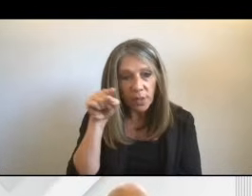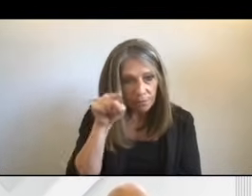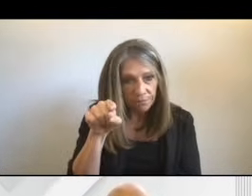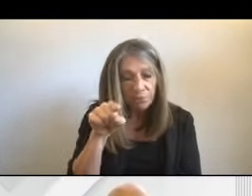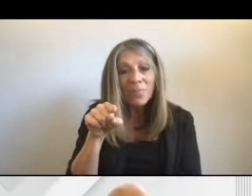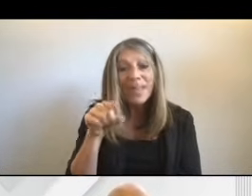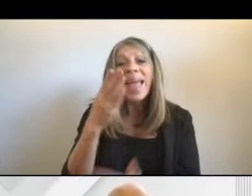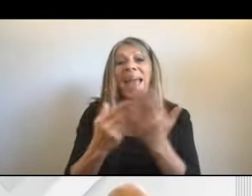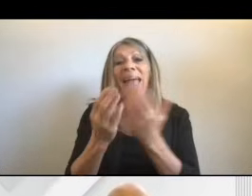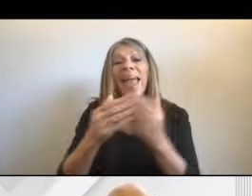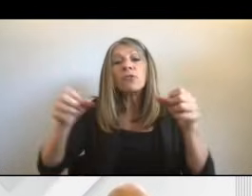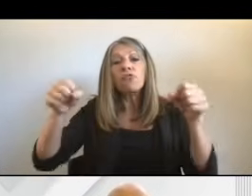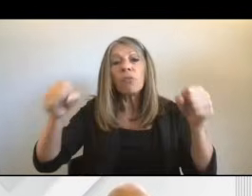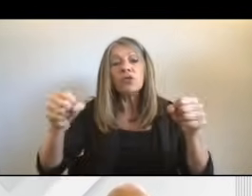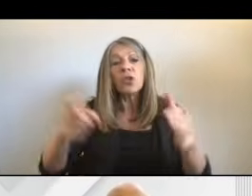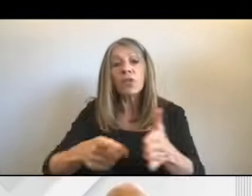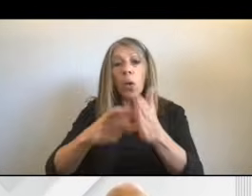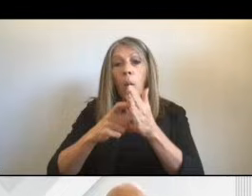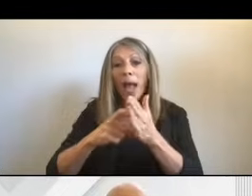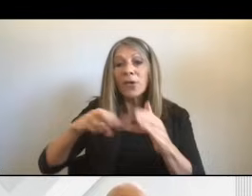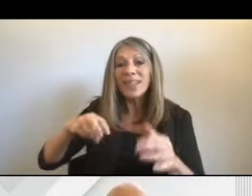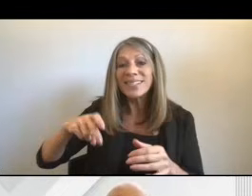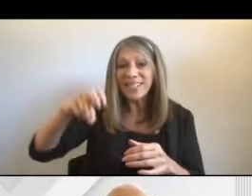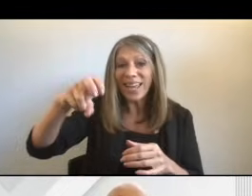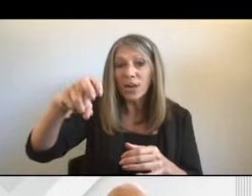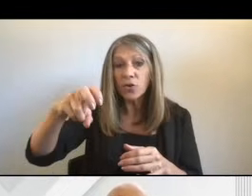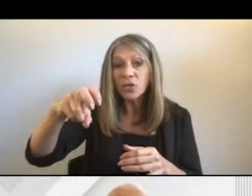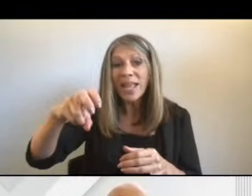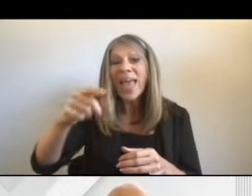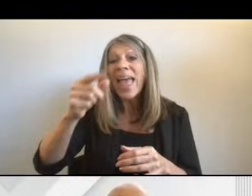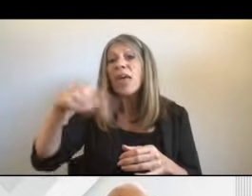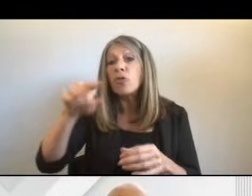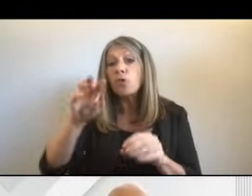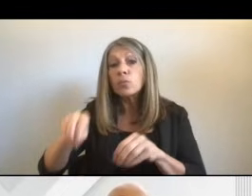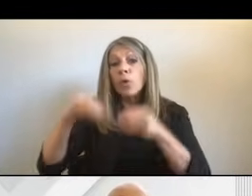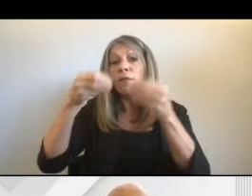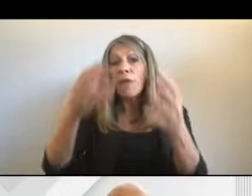are required at ramps and stairs, and handrails provided on the pedestrian circulation path,